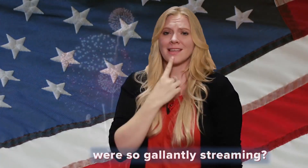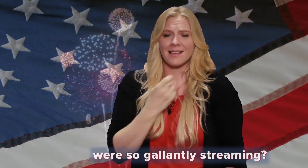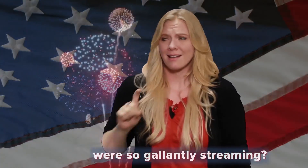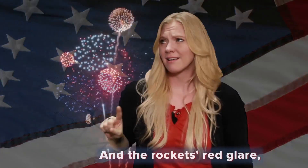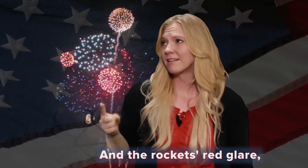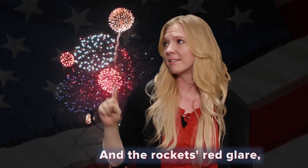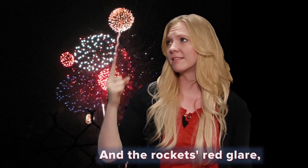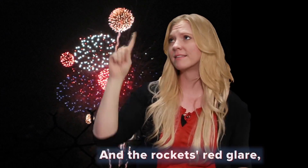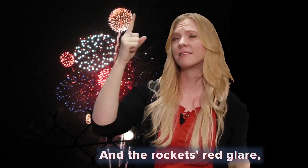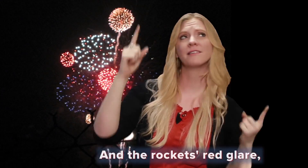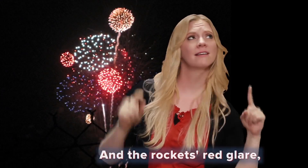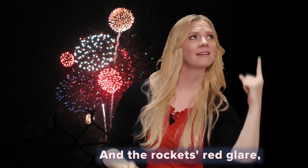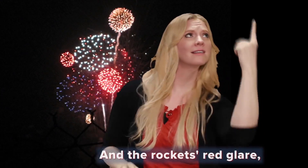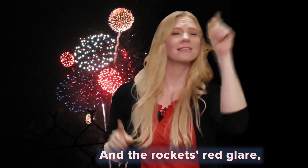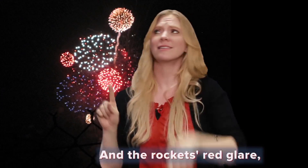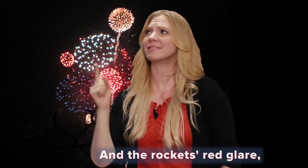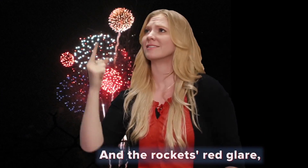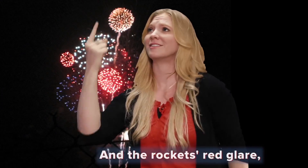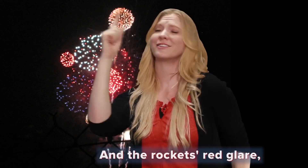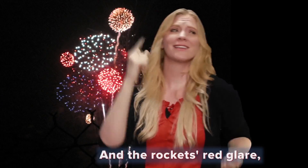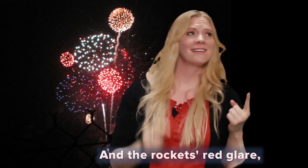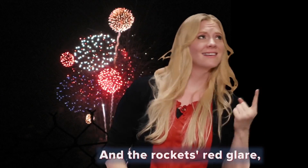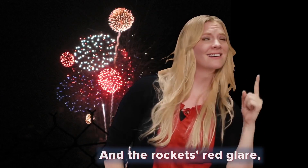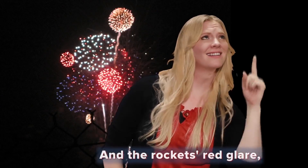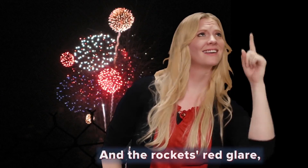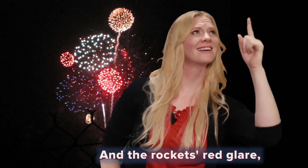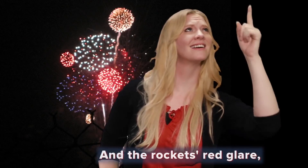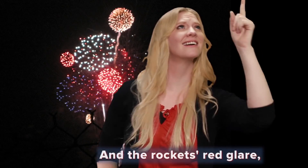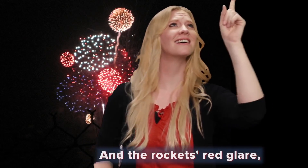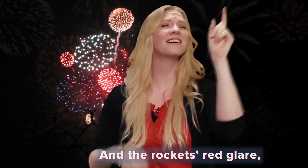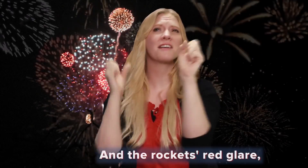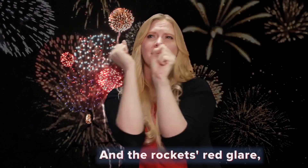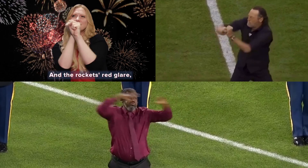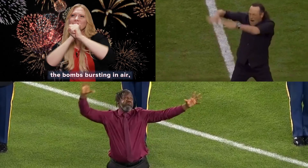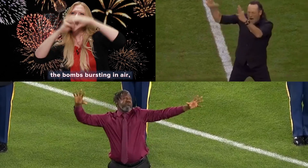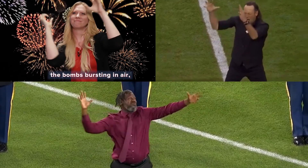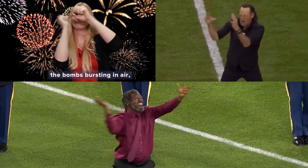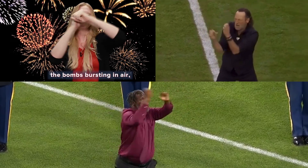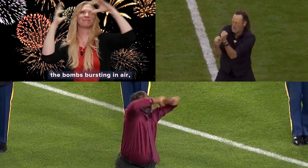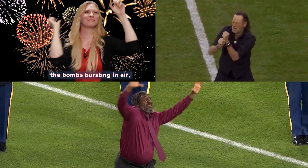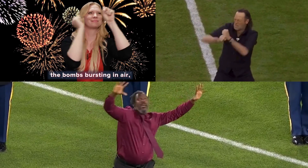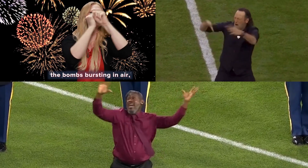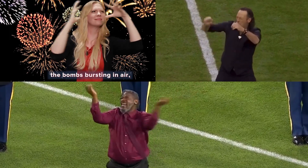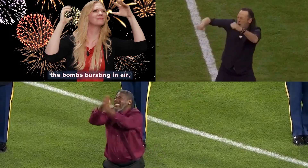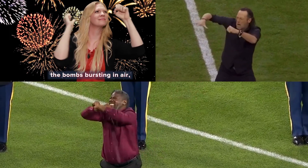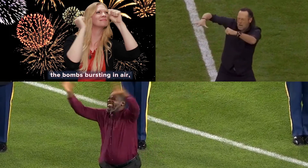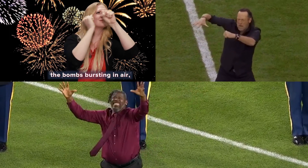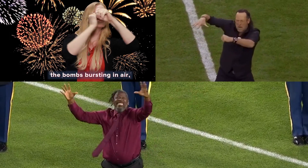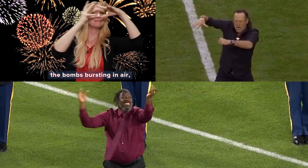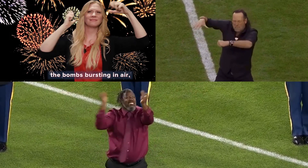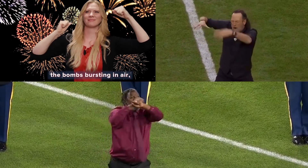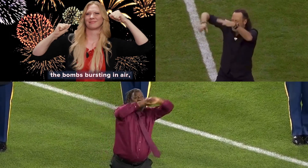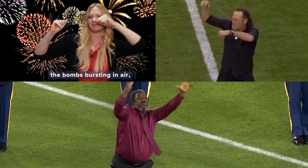another performance is just for a video. And so you're going to see the change in style